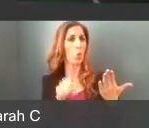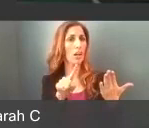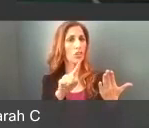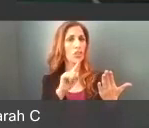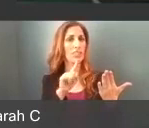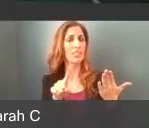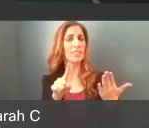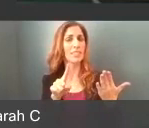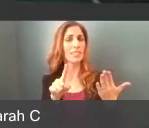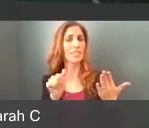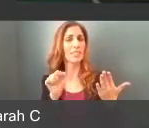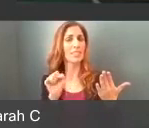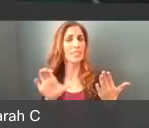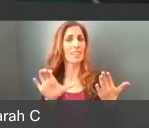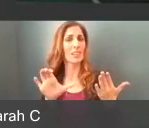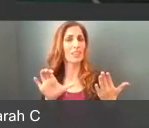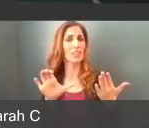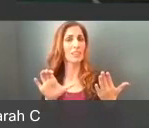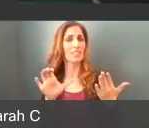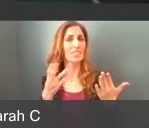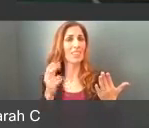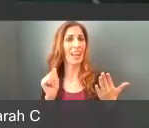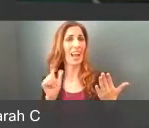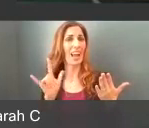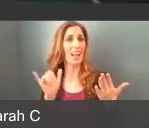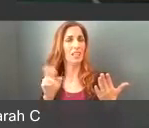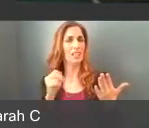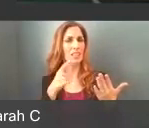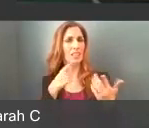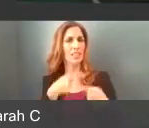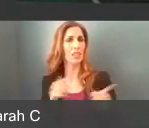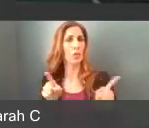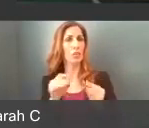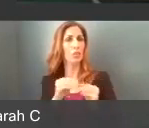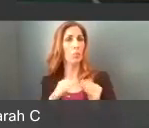Alison Beam announced today that more than 100,000 vaccine appointments may have to